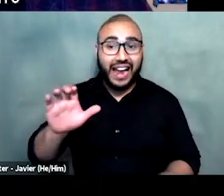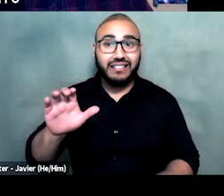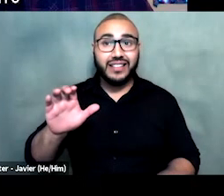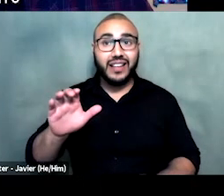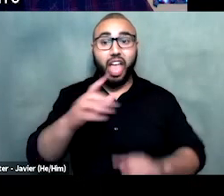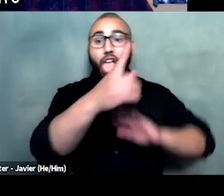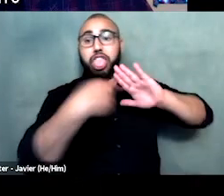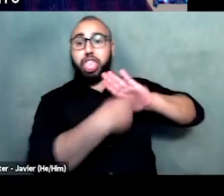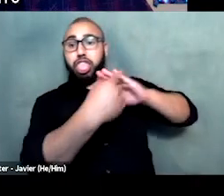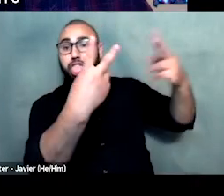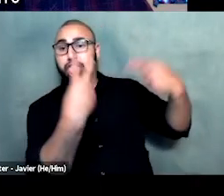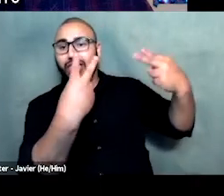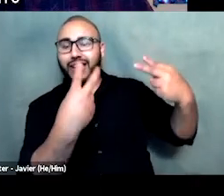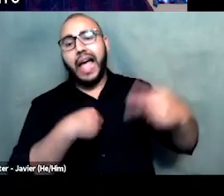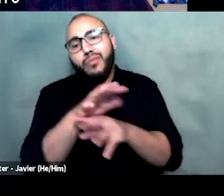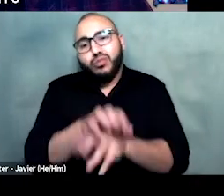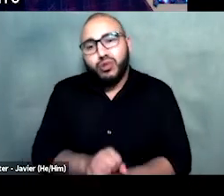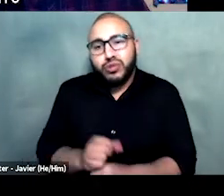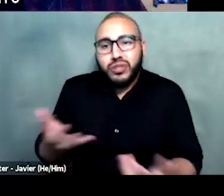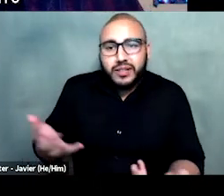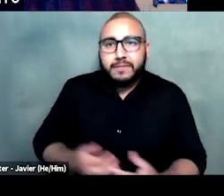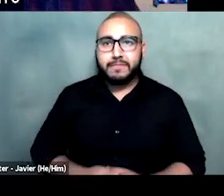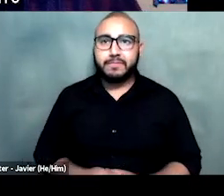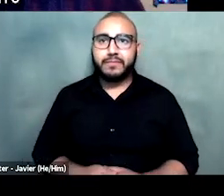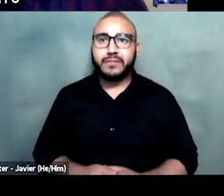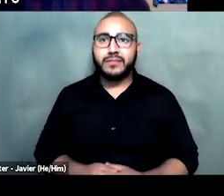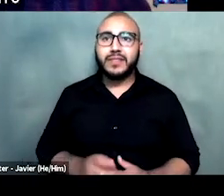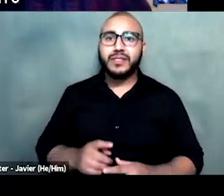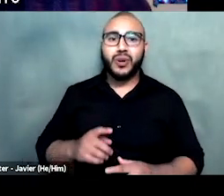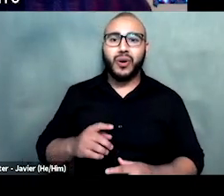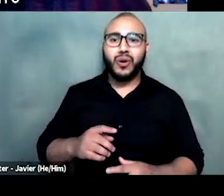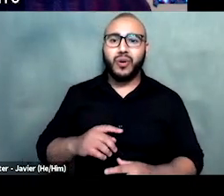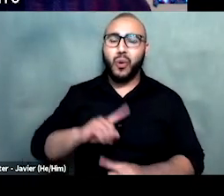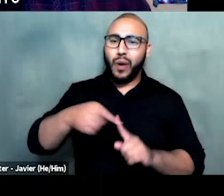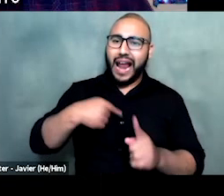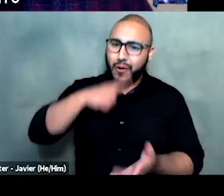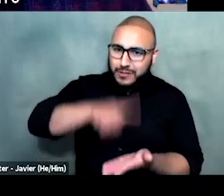of numb to it. But when I started to look at this list, I started to think, well, this is